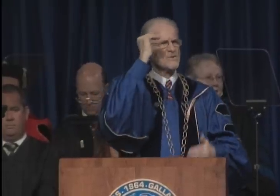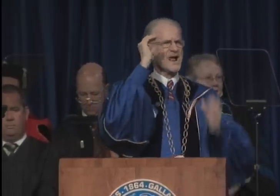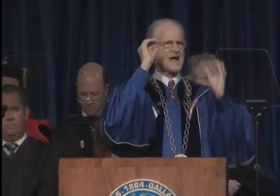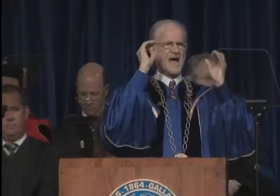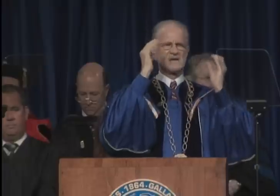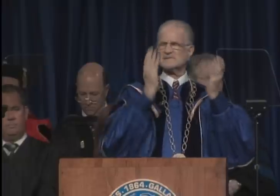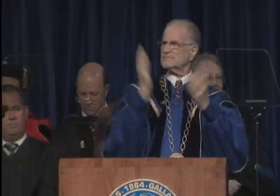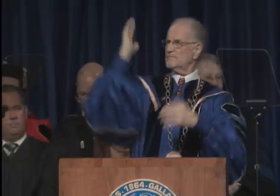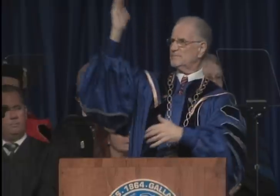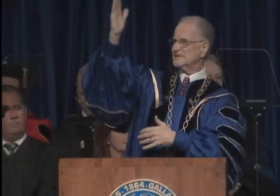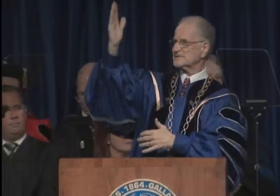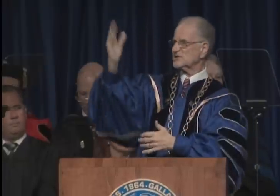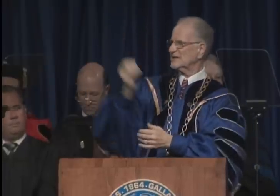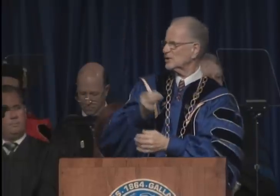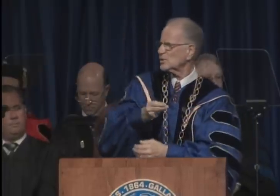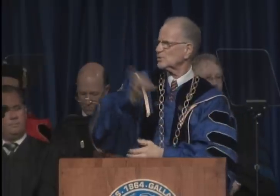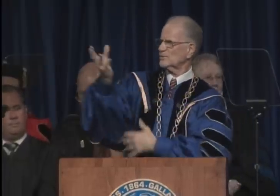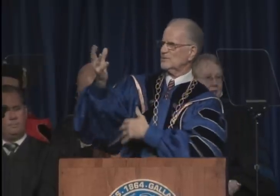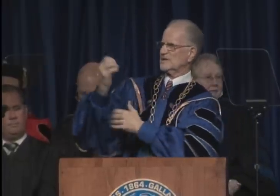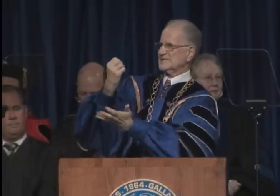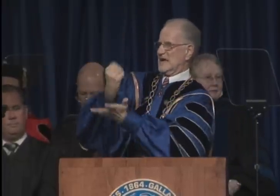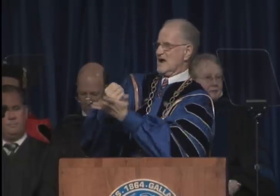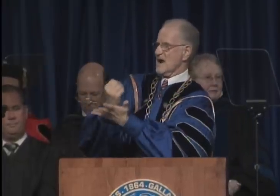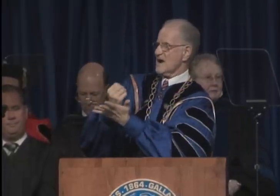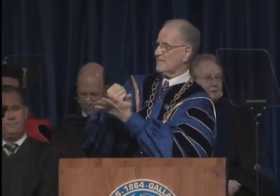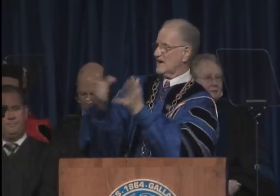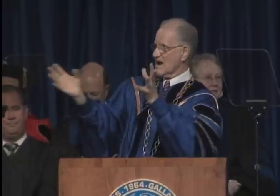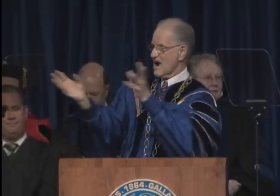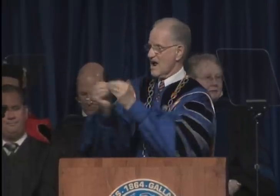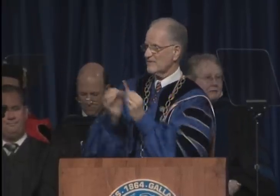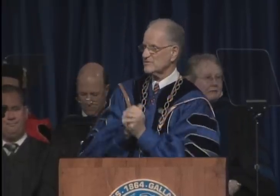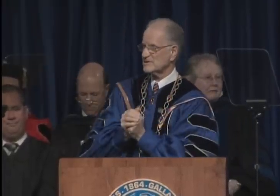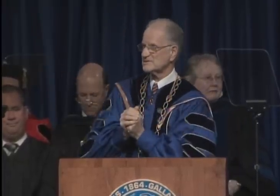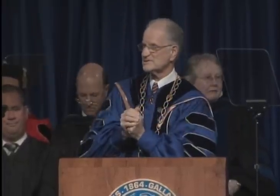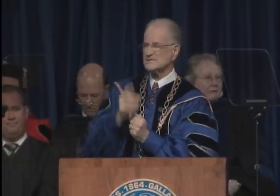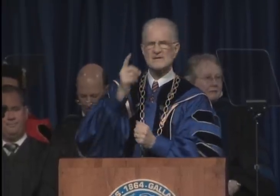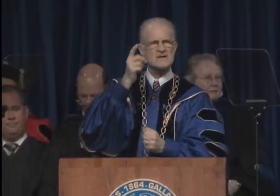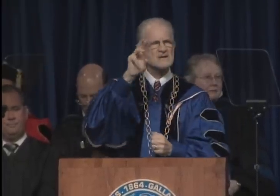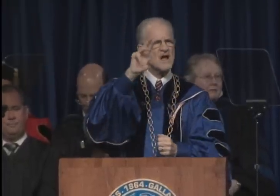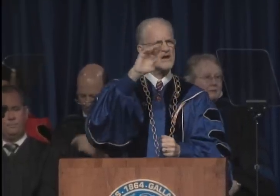at numerous economics conferences.